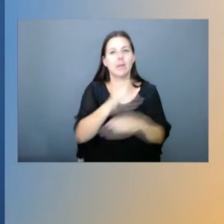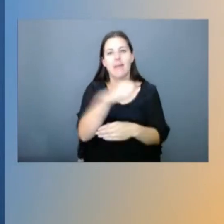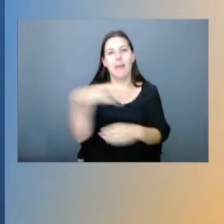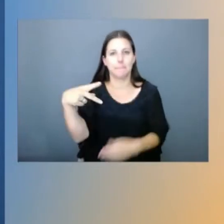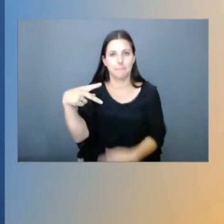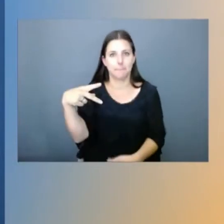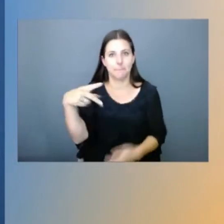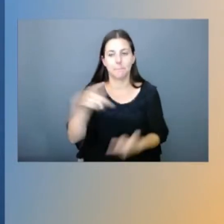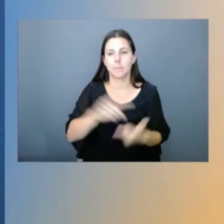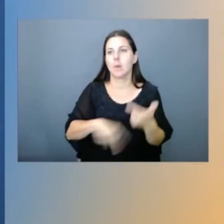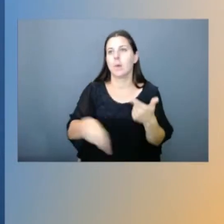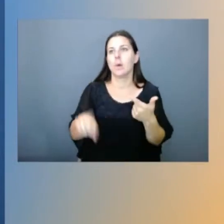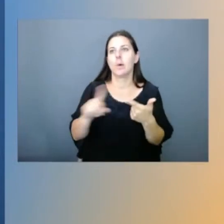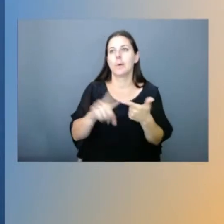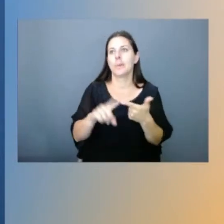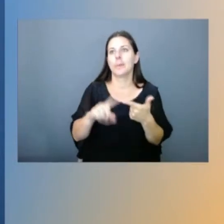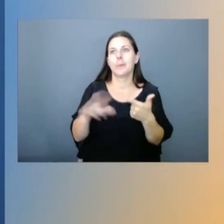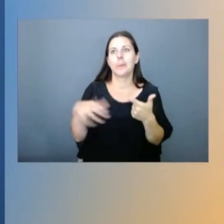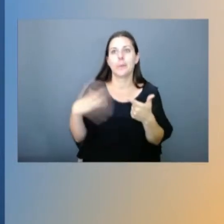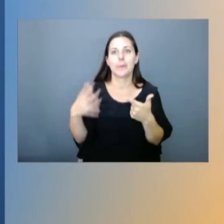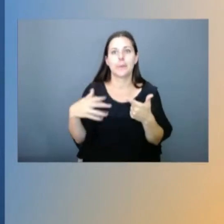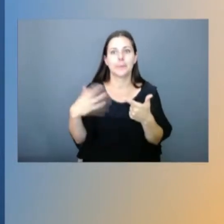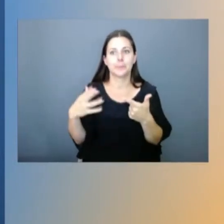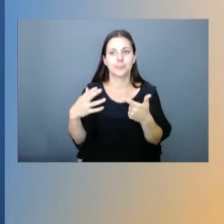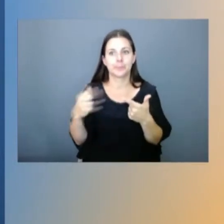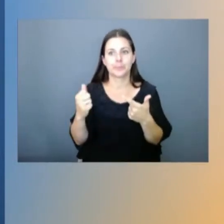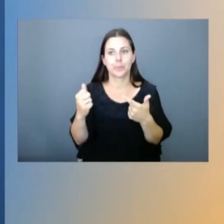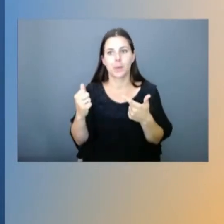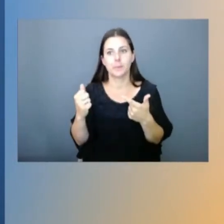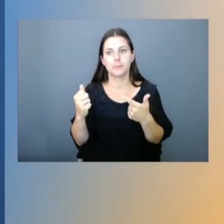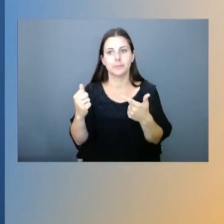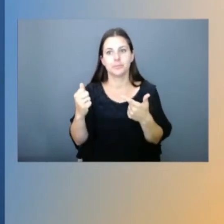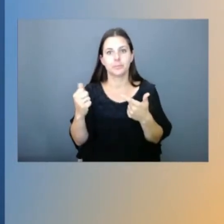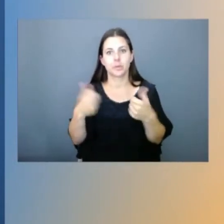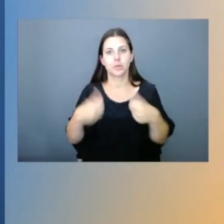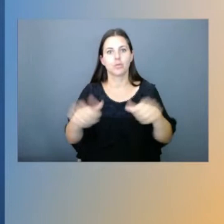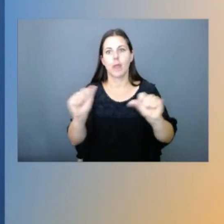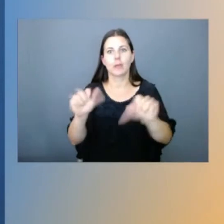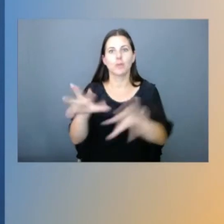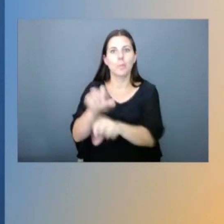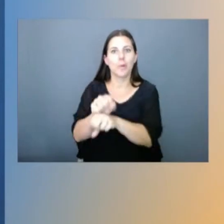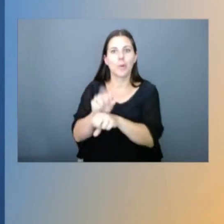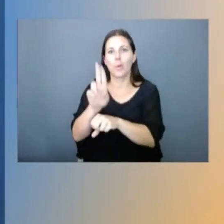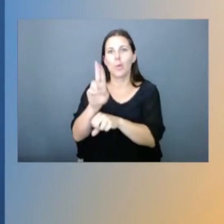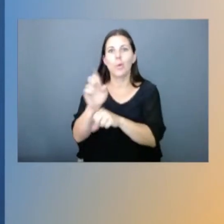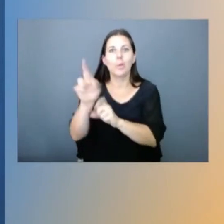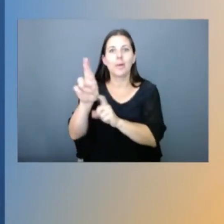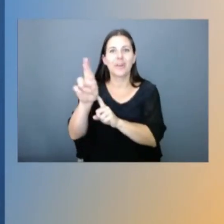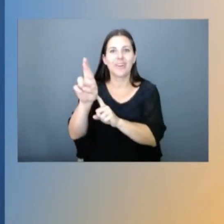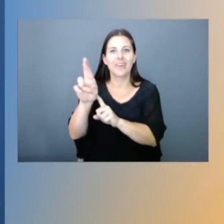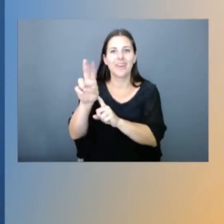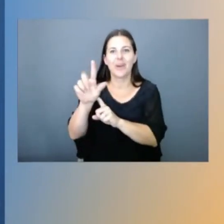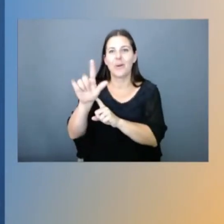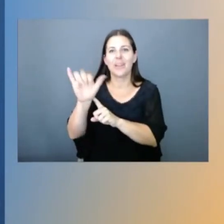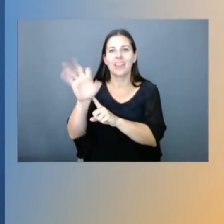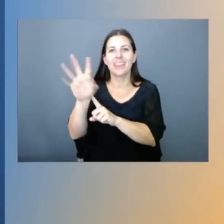or trying to book a Uber or a Lyft service or trying to buy a concert ticket